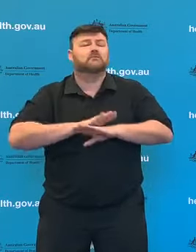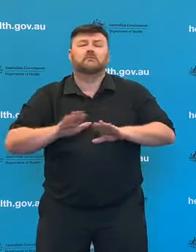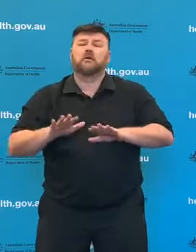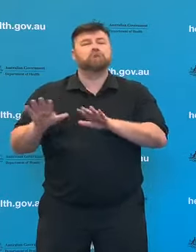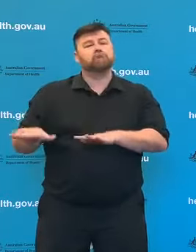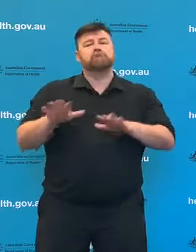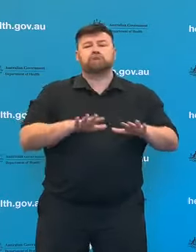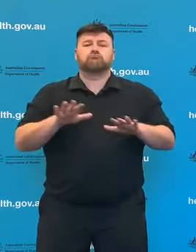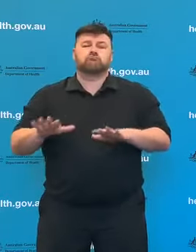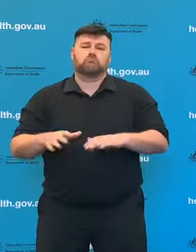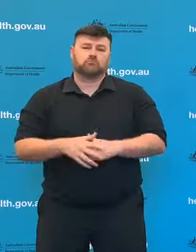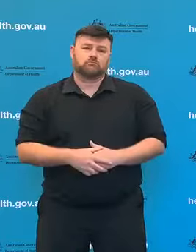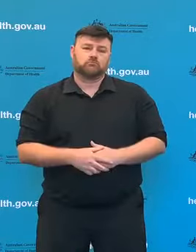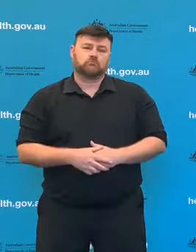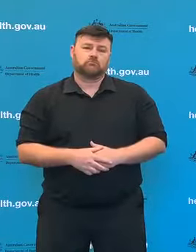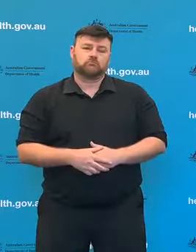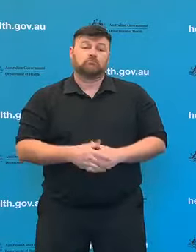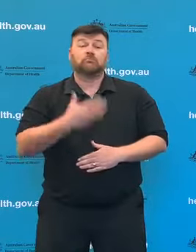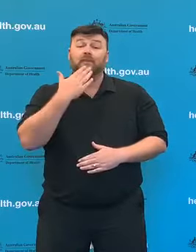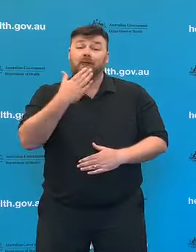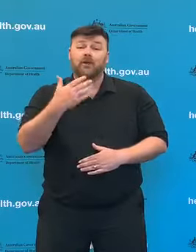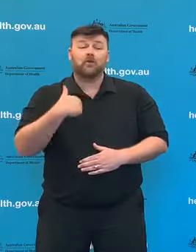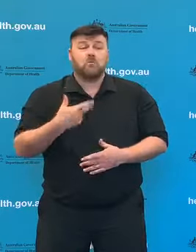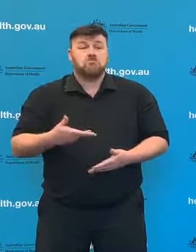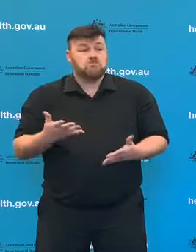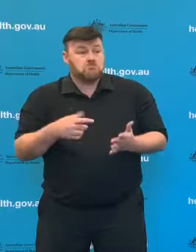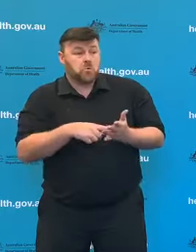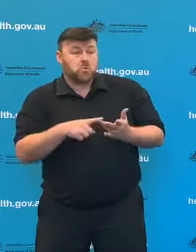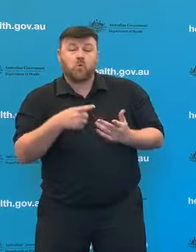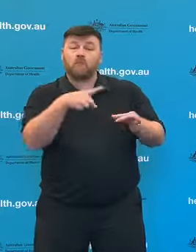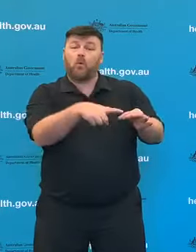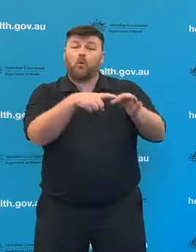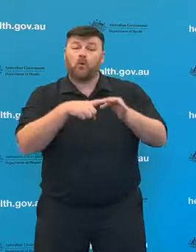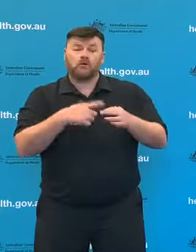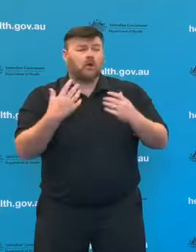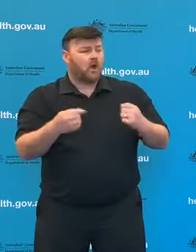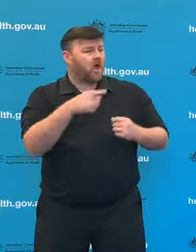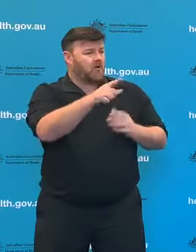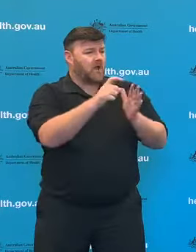Thank you and I'm very happy to take any questions. I think i have on the phone Dana?